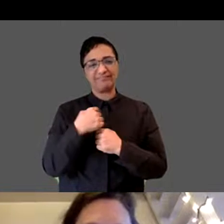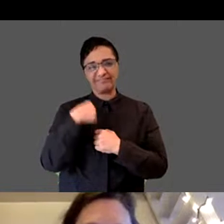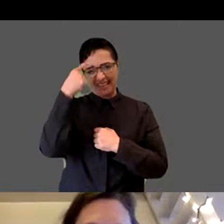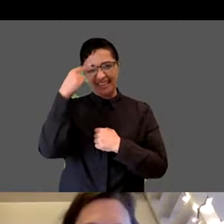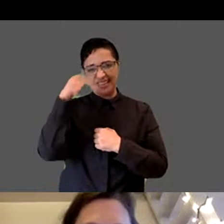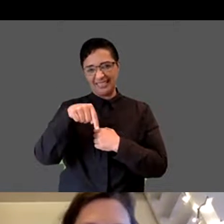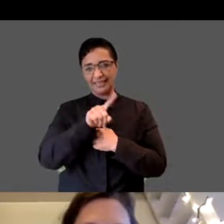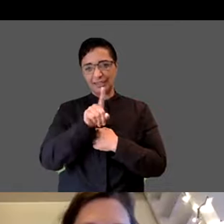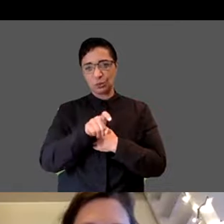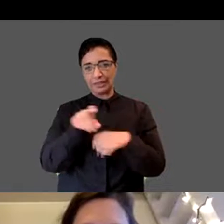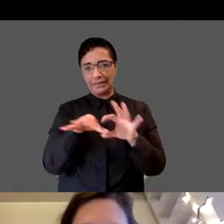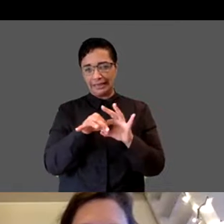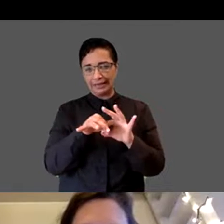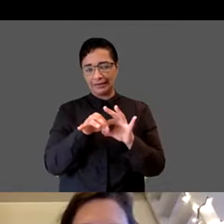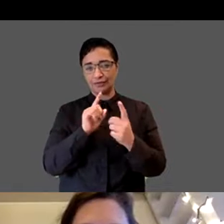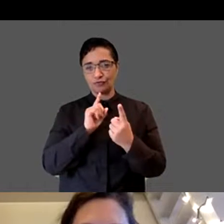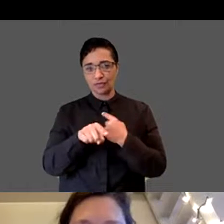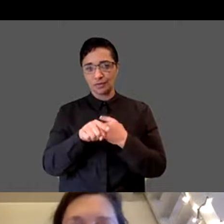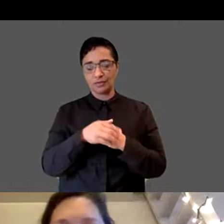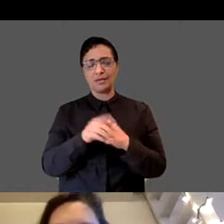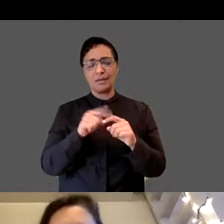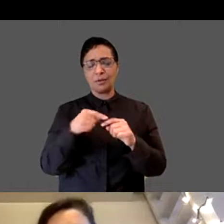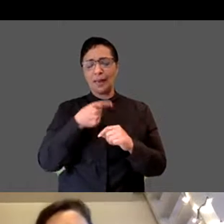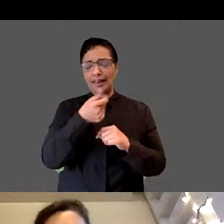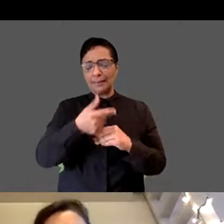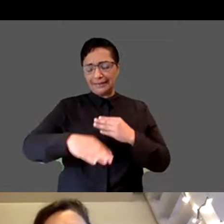But I am going to add to it just a little bit.